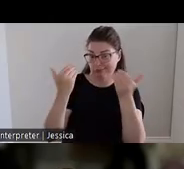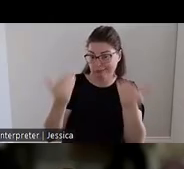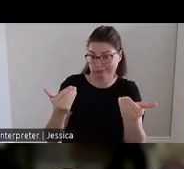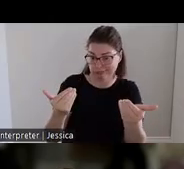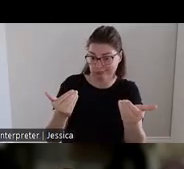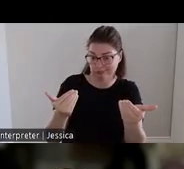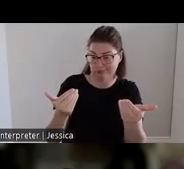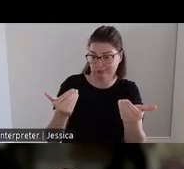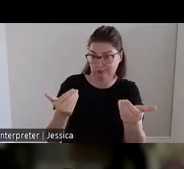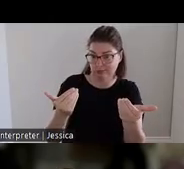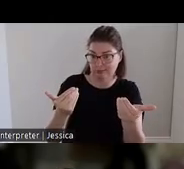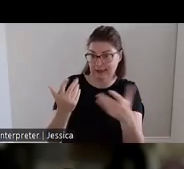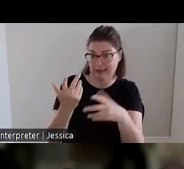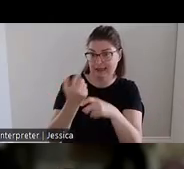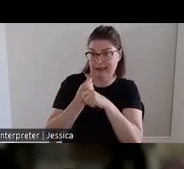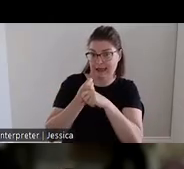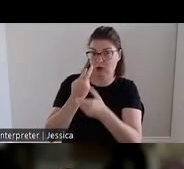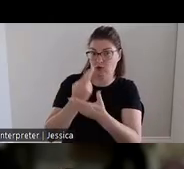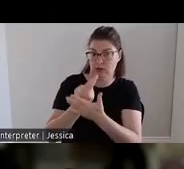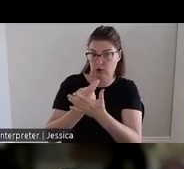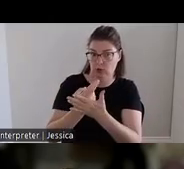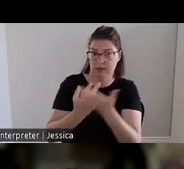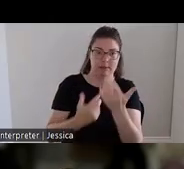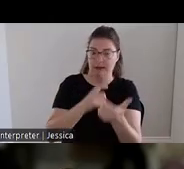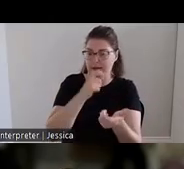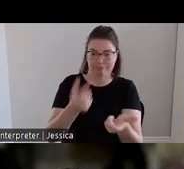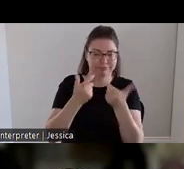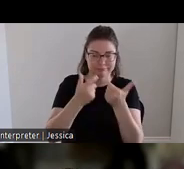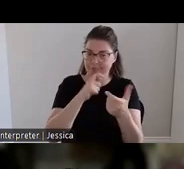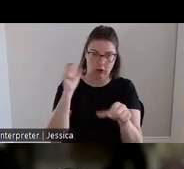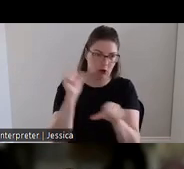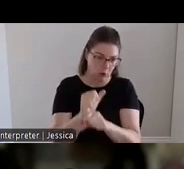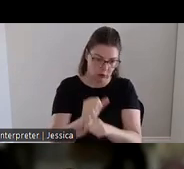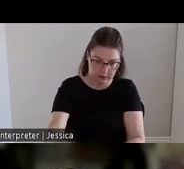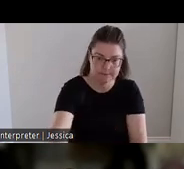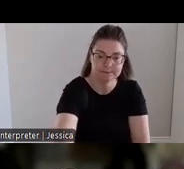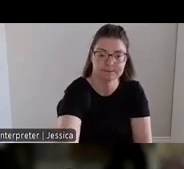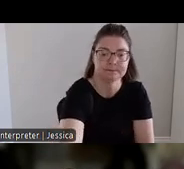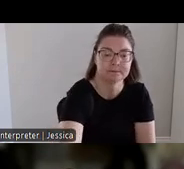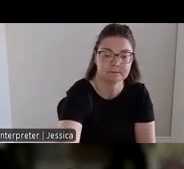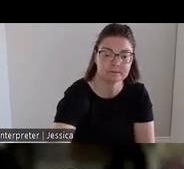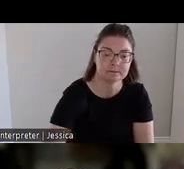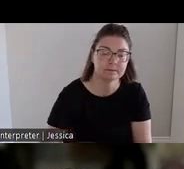acquire a resource that it might not work for them. So this could be information on the